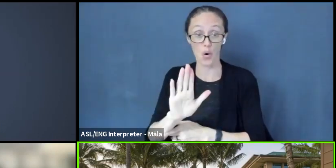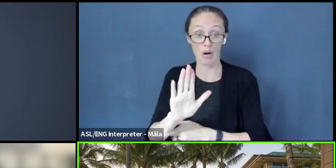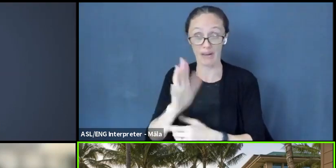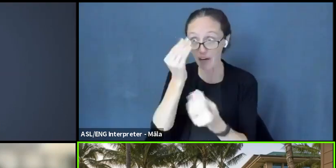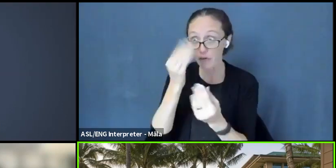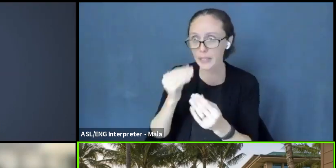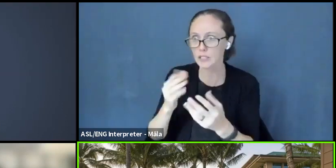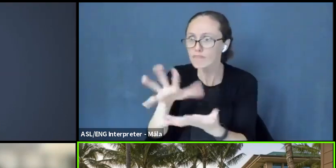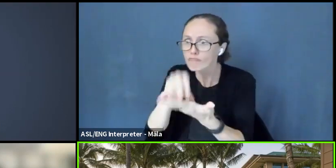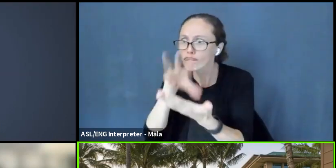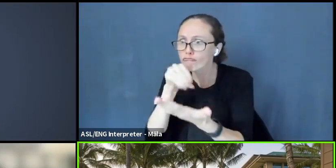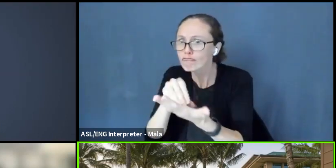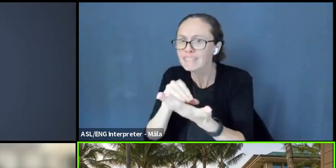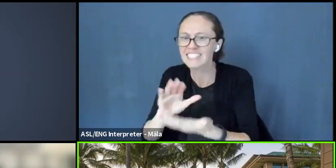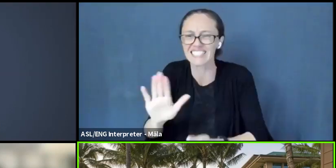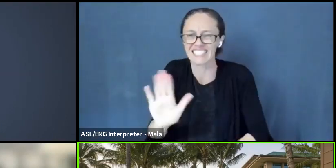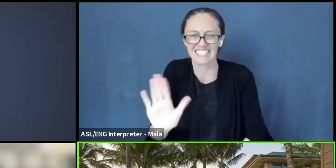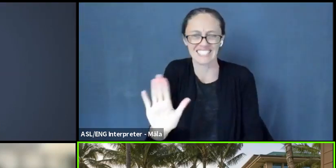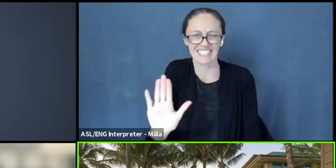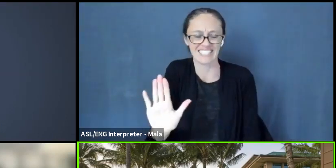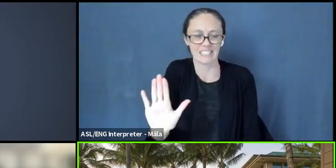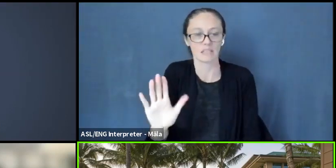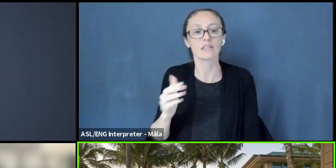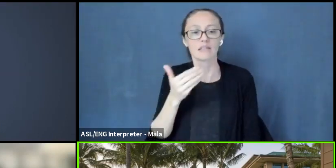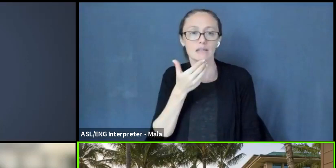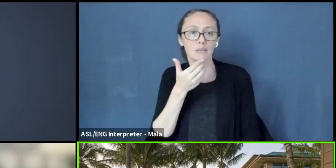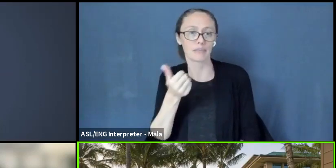And you should speak to your physician.